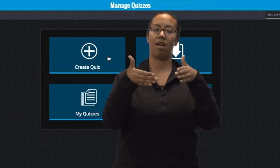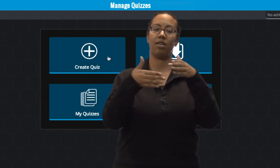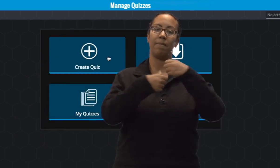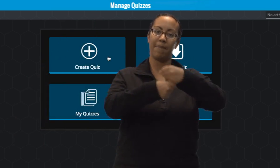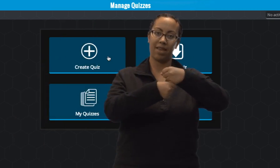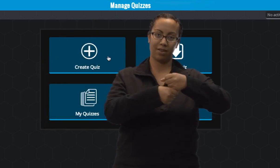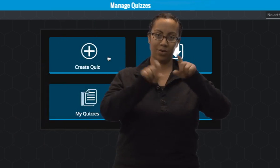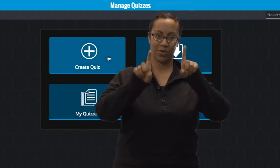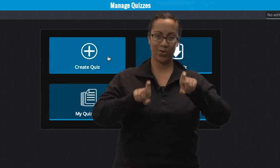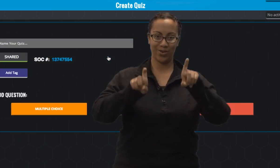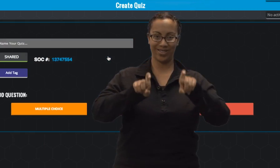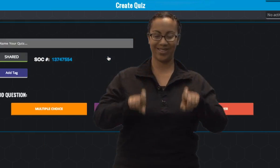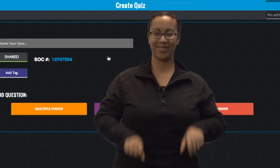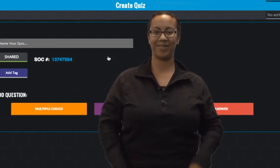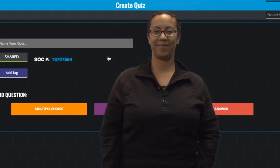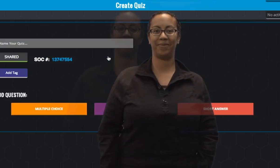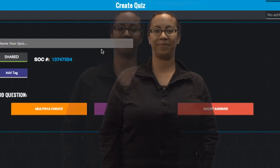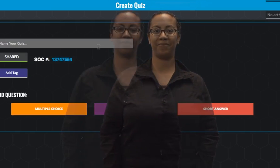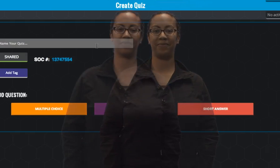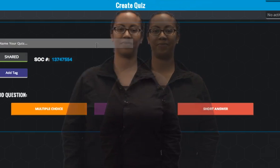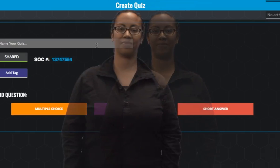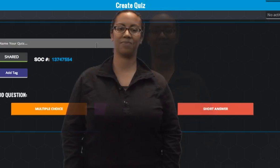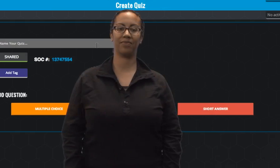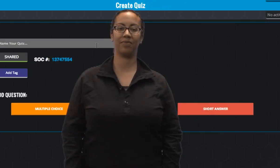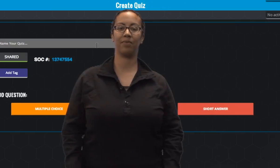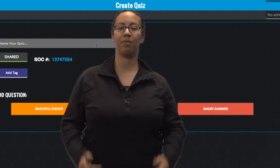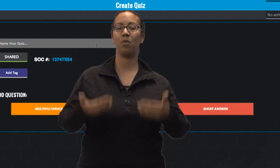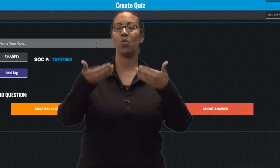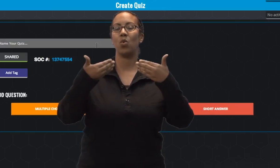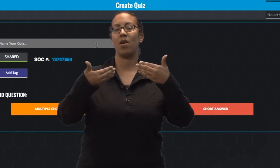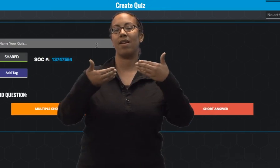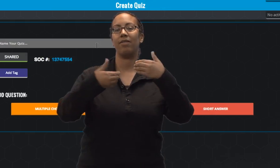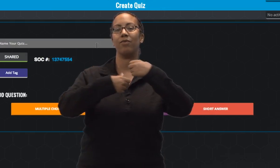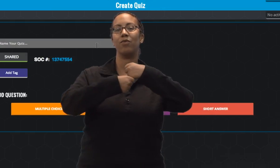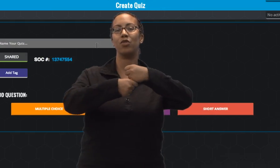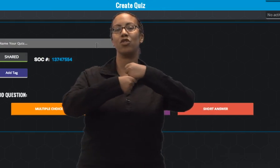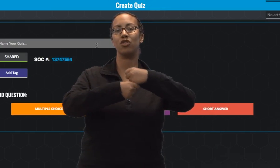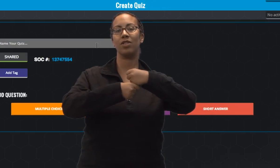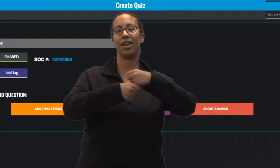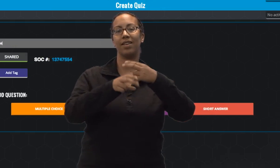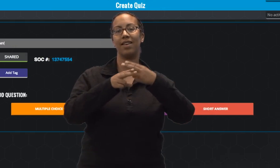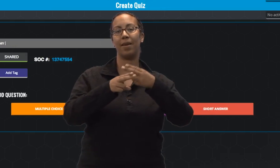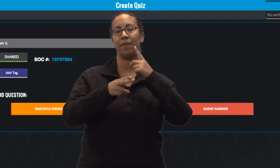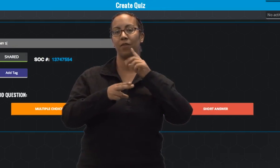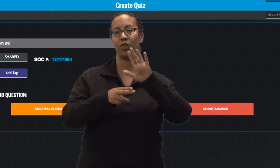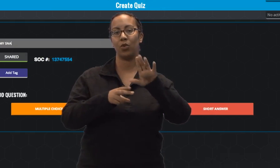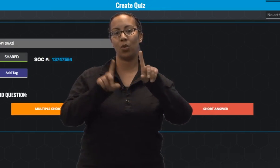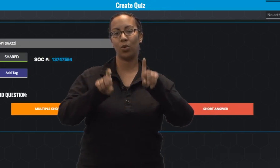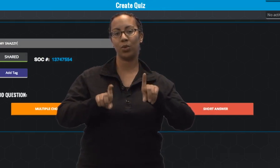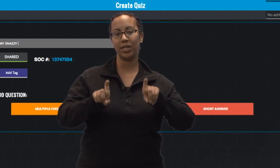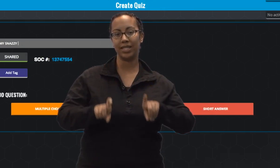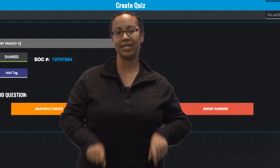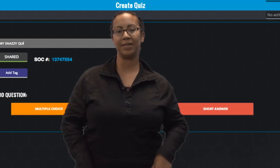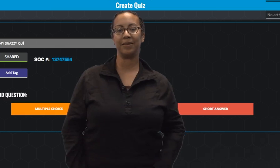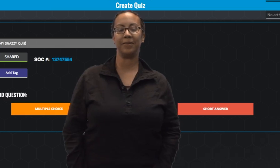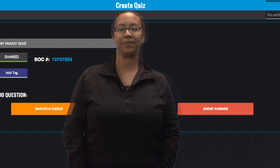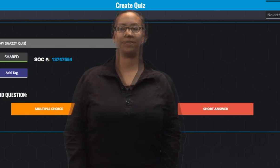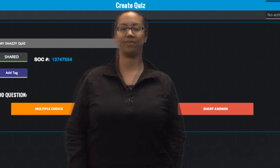We're going to focus on creating a quiz. So, we're going to go ahead and create the name of the quiz.